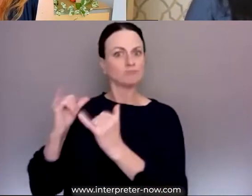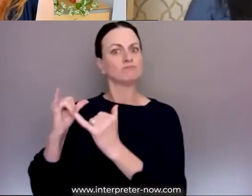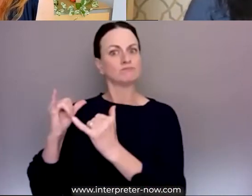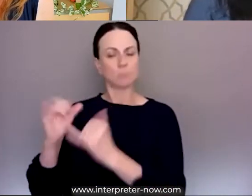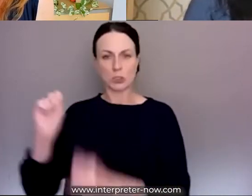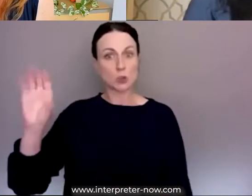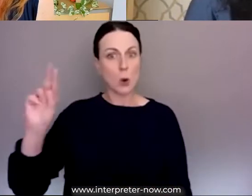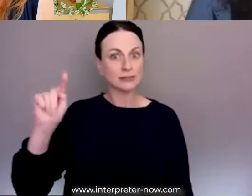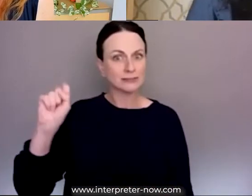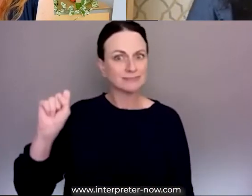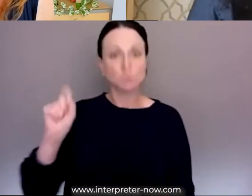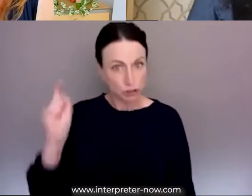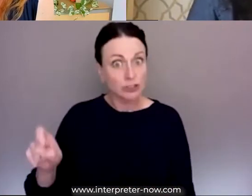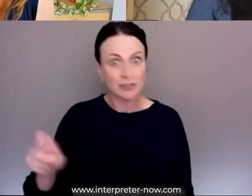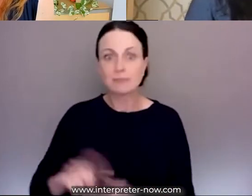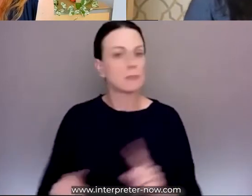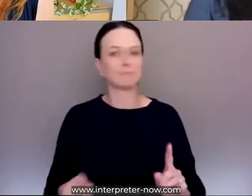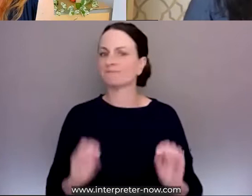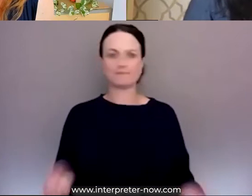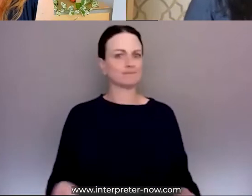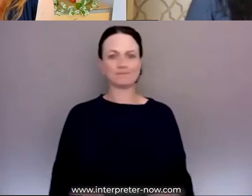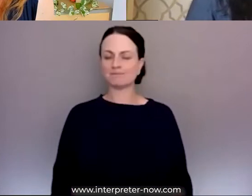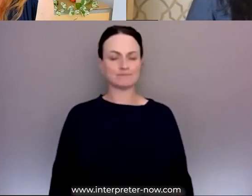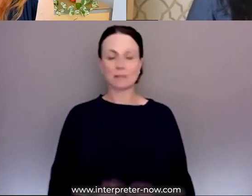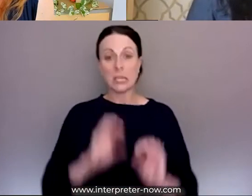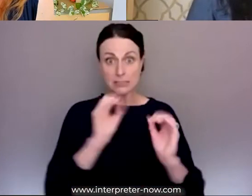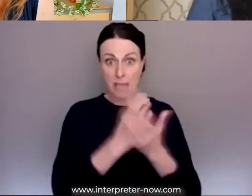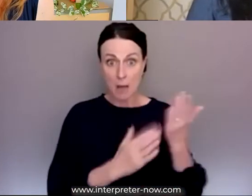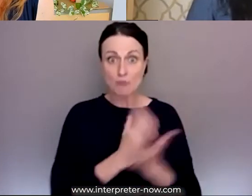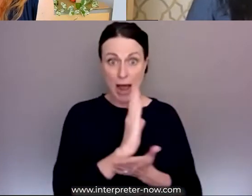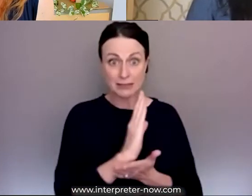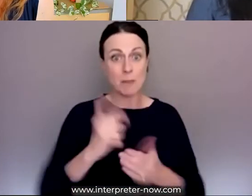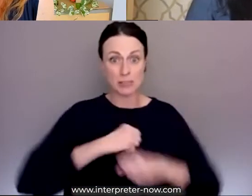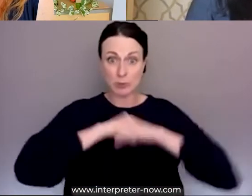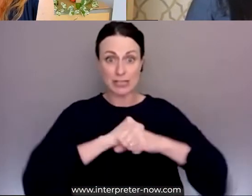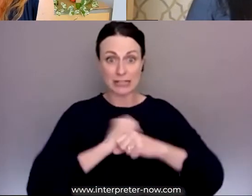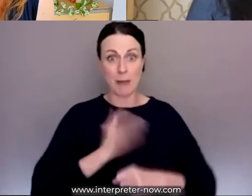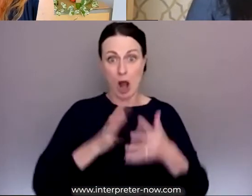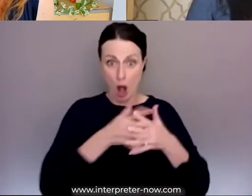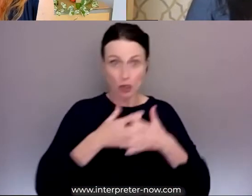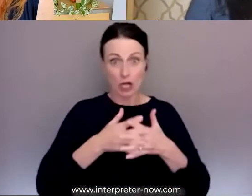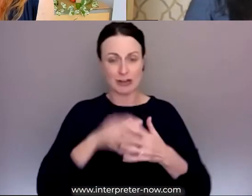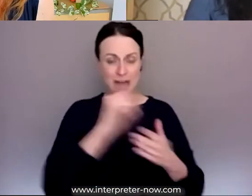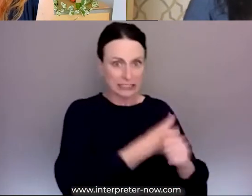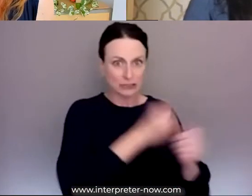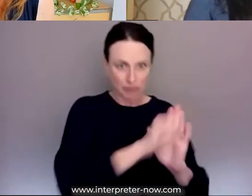Absolutely. There are some rights that must be protected by the country as a whole and not state by state.